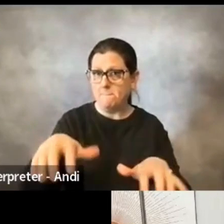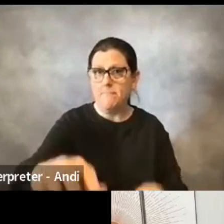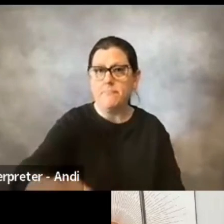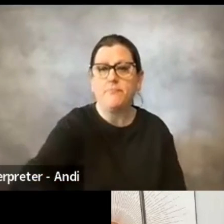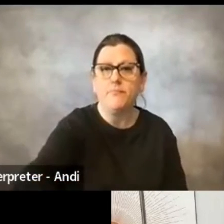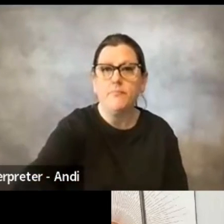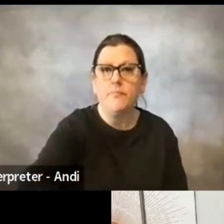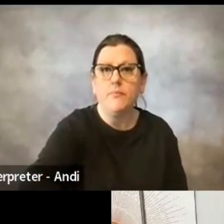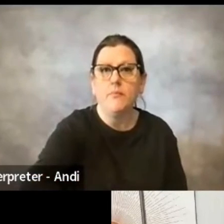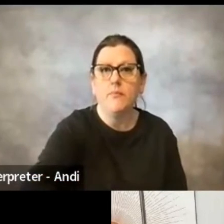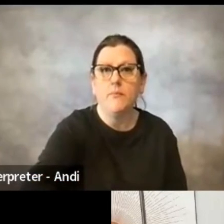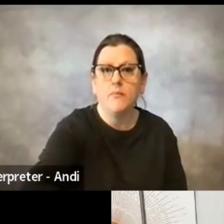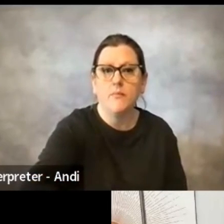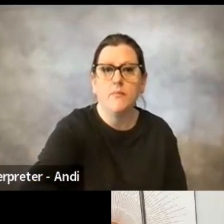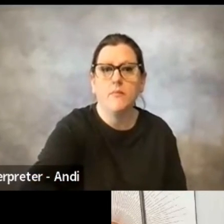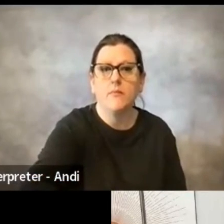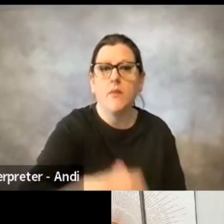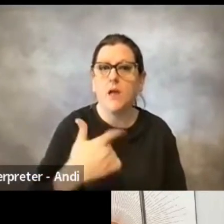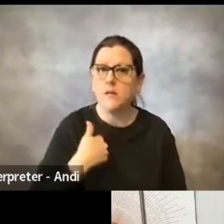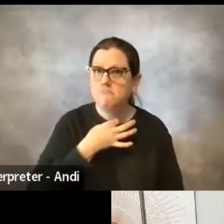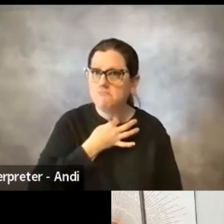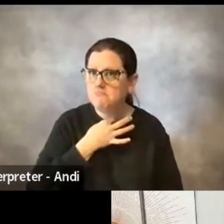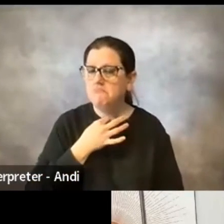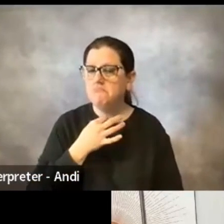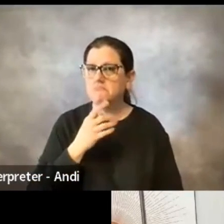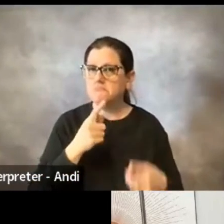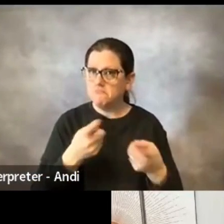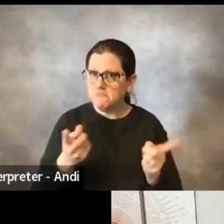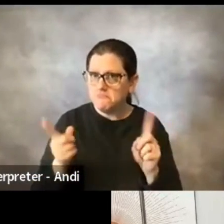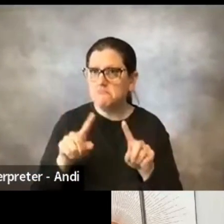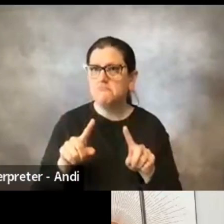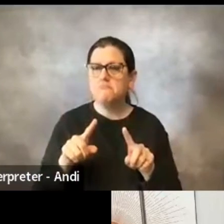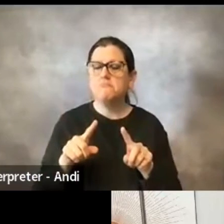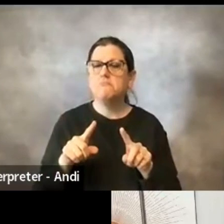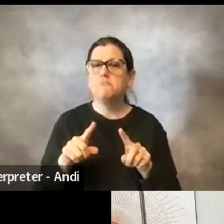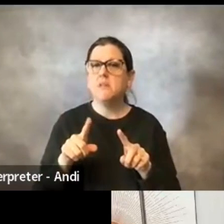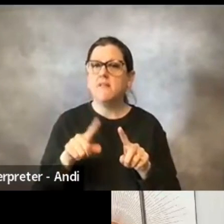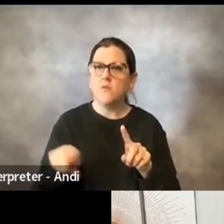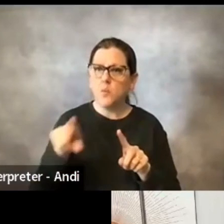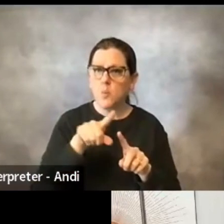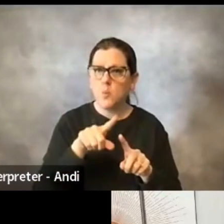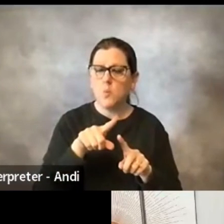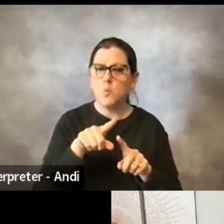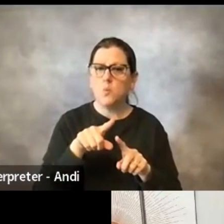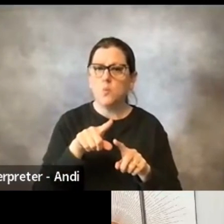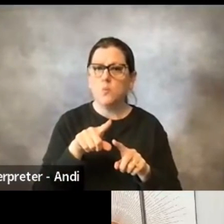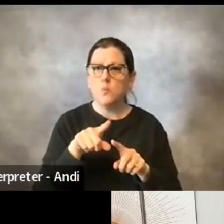audience, I wanted to see if if other view any, if any of you had some, you know, kind of